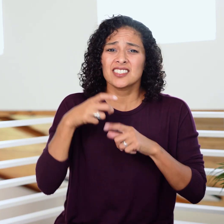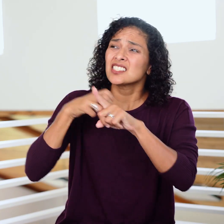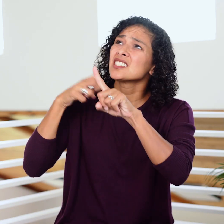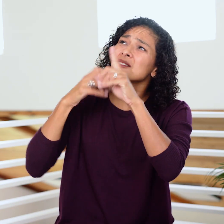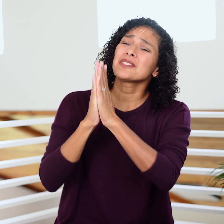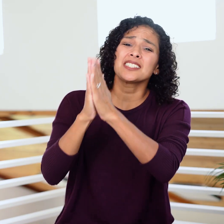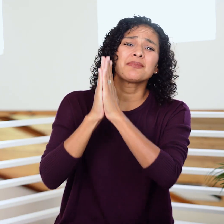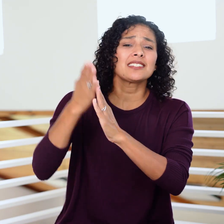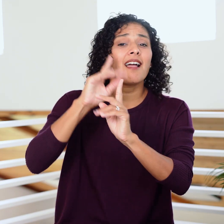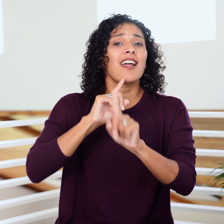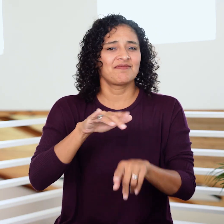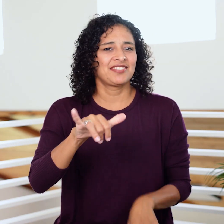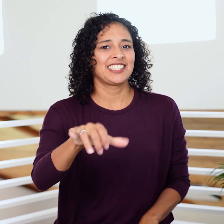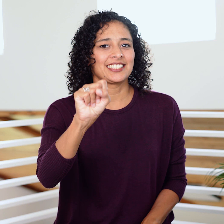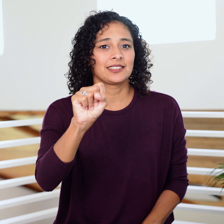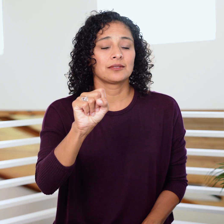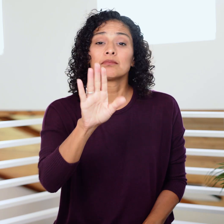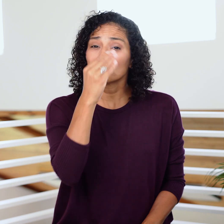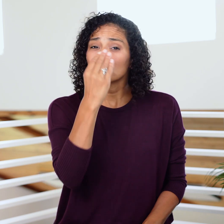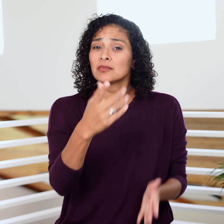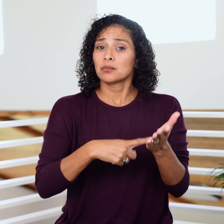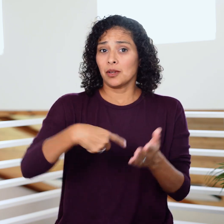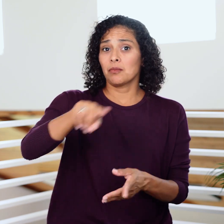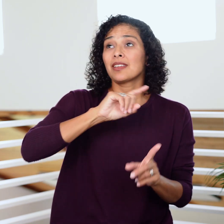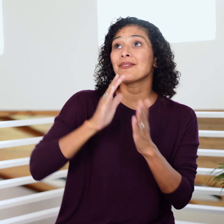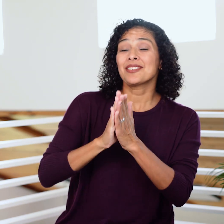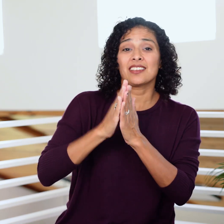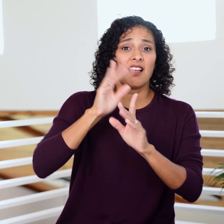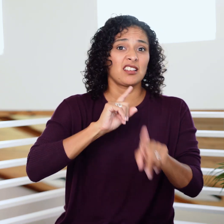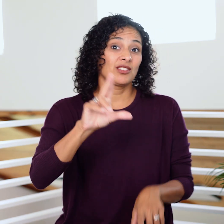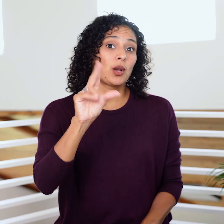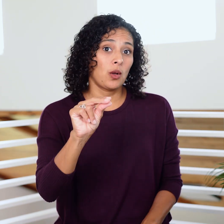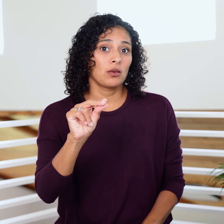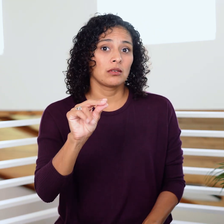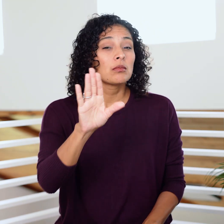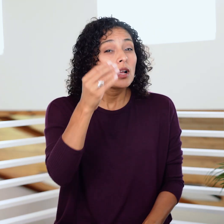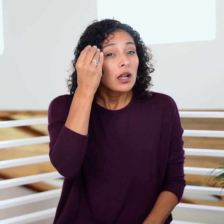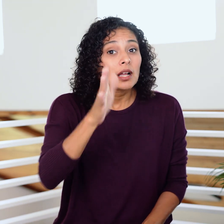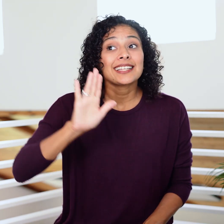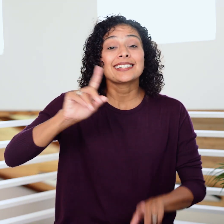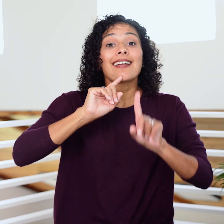so he intercedes on Rebekah’s behalf and God answers with a yes. Sometimes God answers with a no, but all His answers to our prayers—